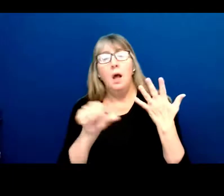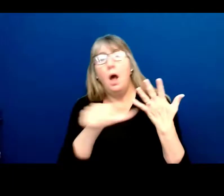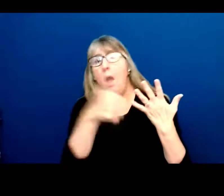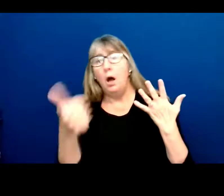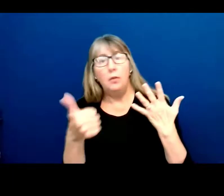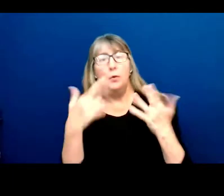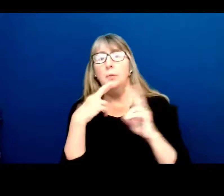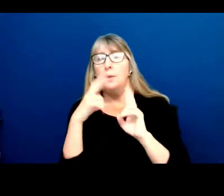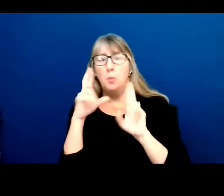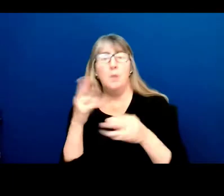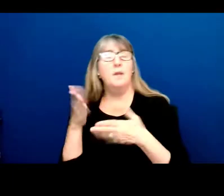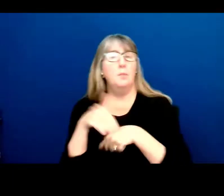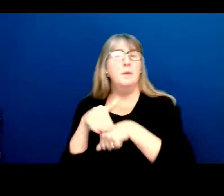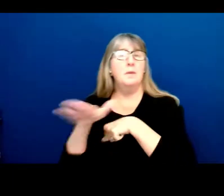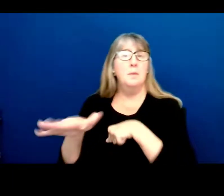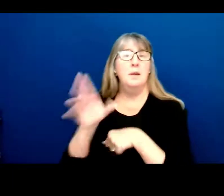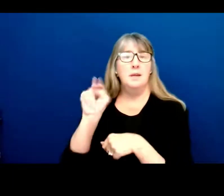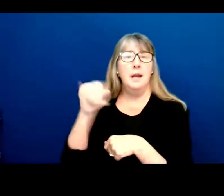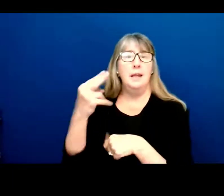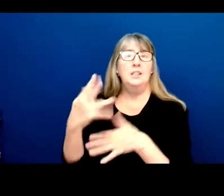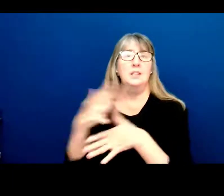as senior/key personnel. So, there .. .